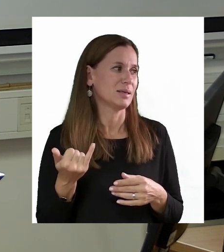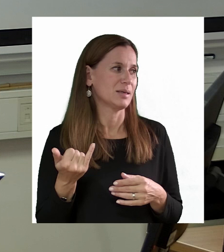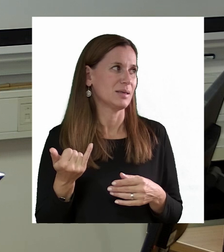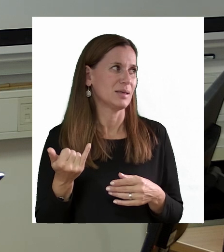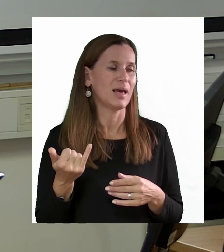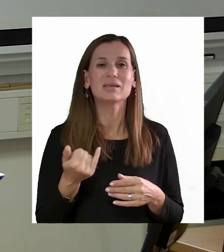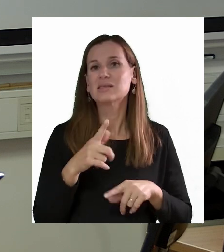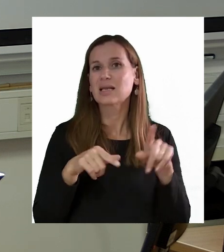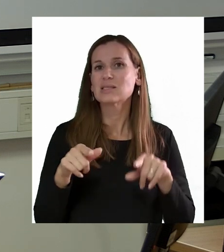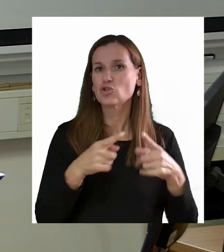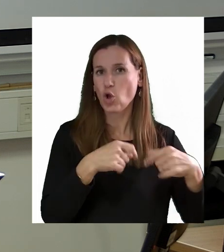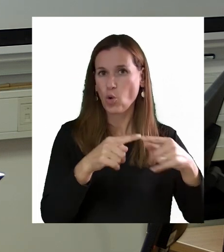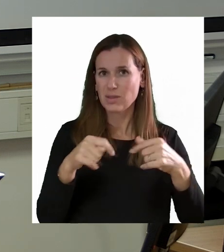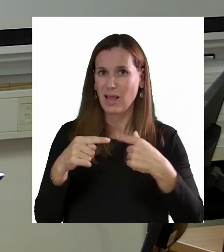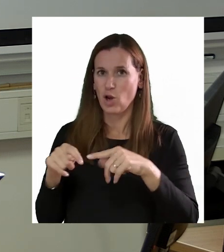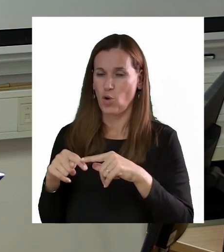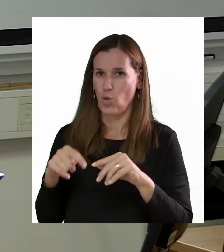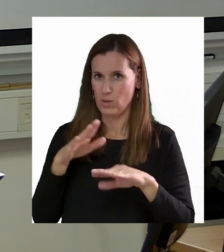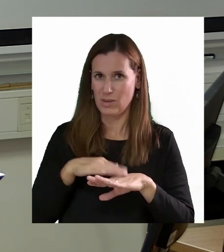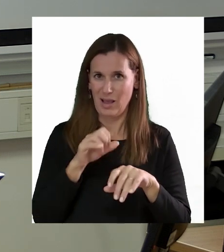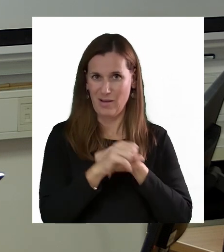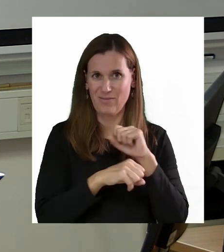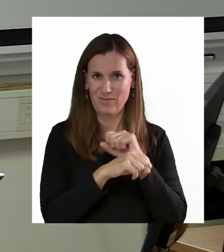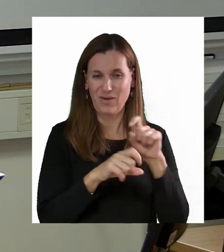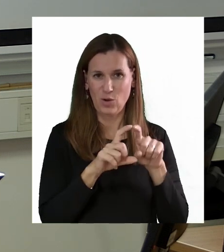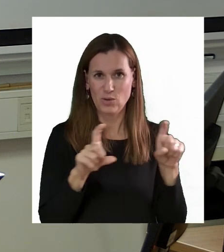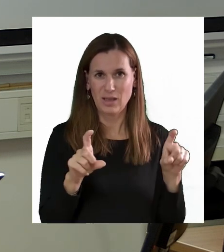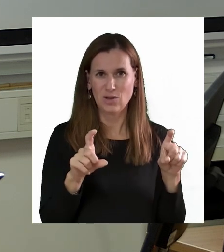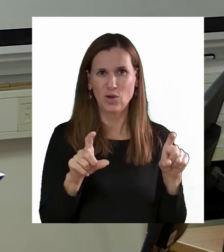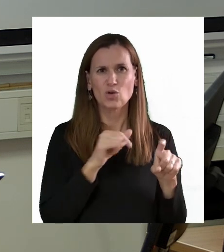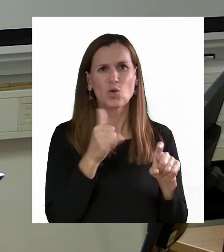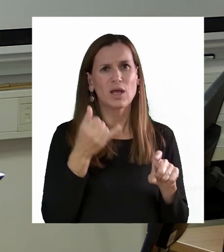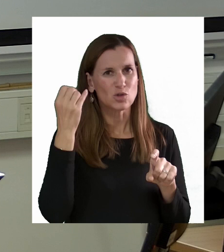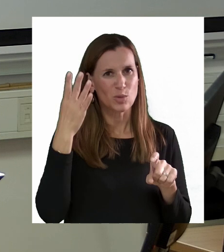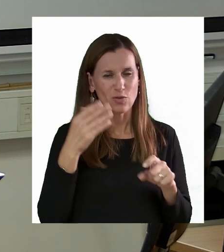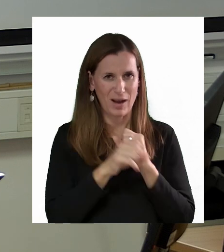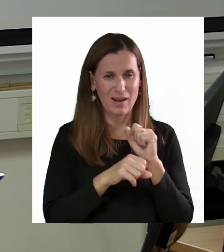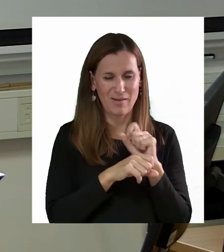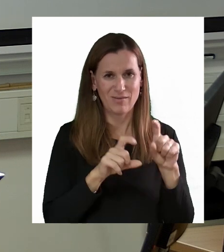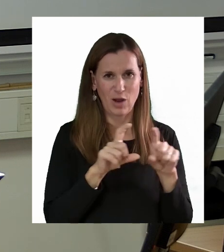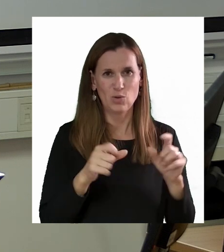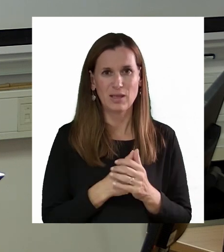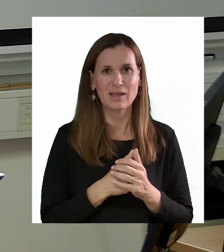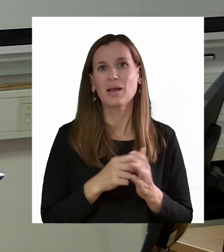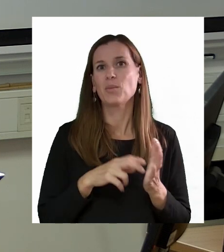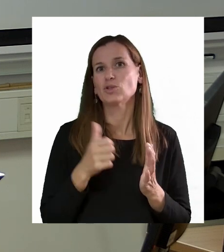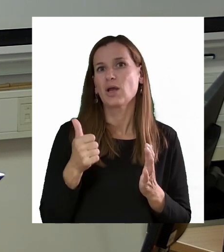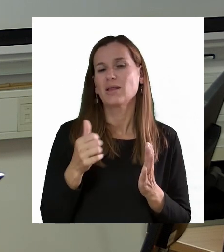of university which is in education faculty. And another application right now that we are using it